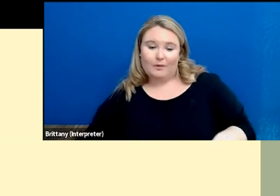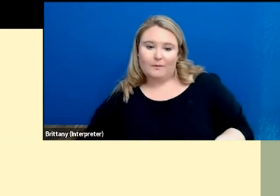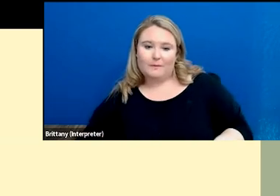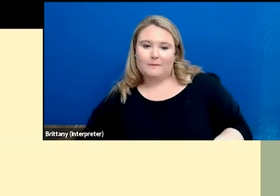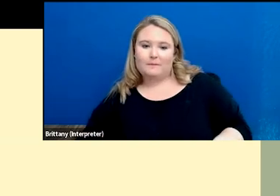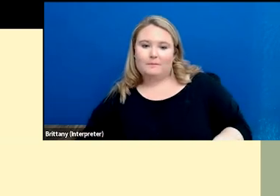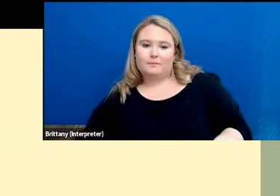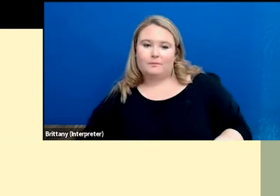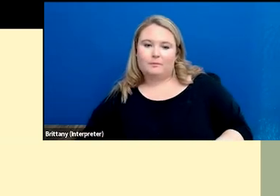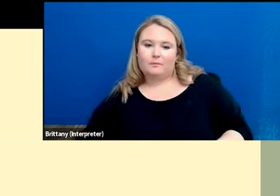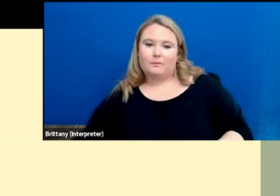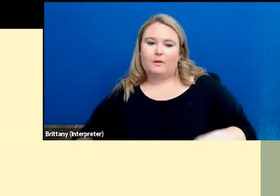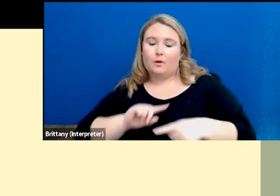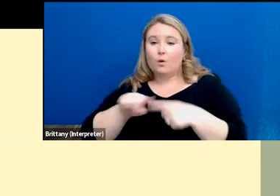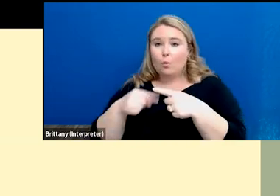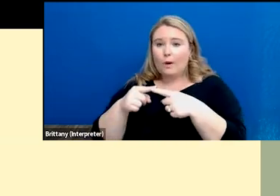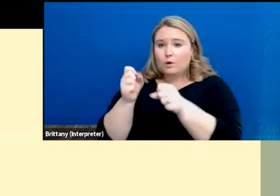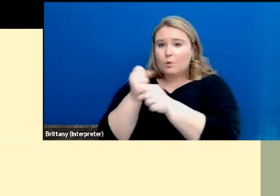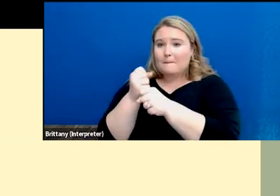When you make something accessible for people with disabilities,